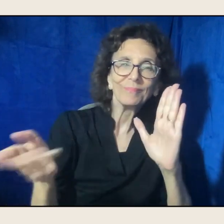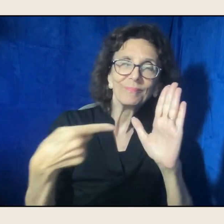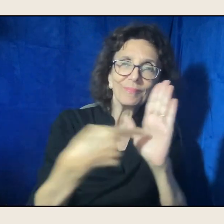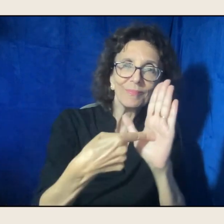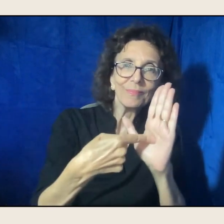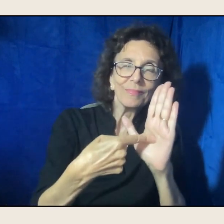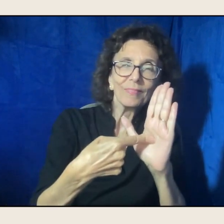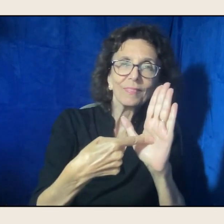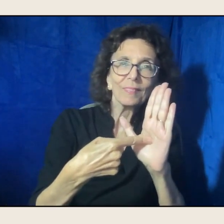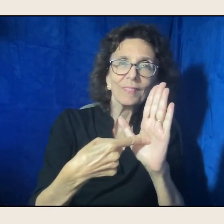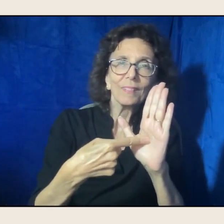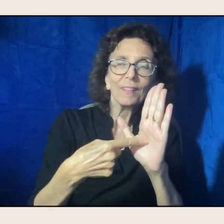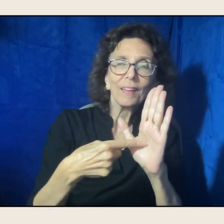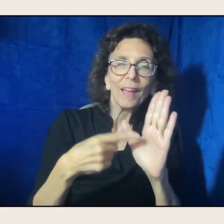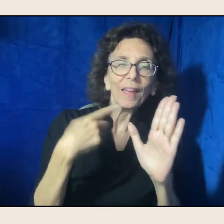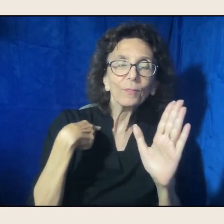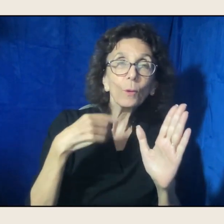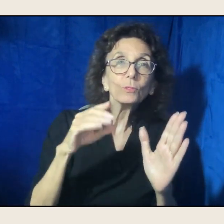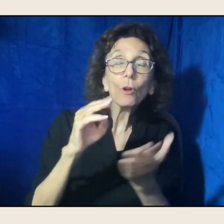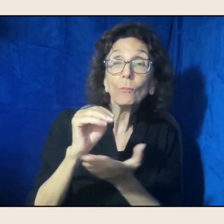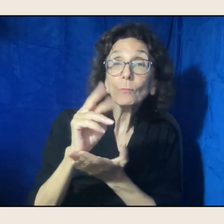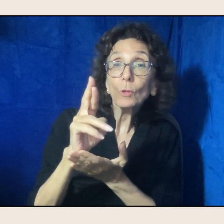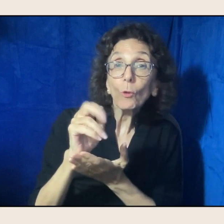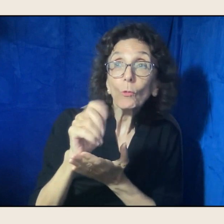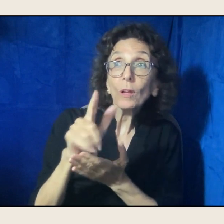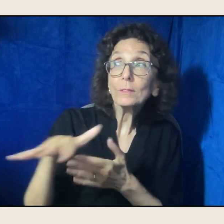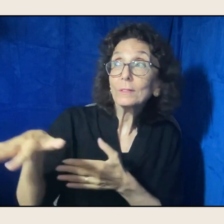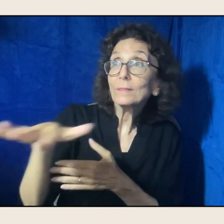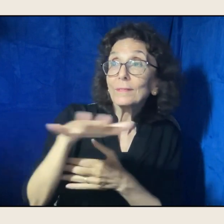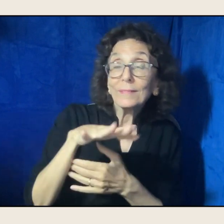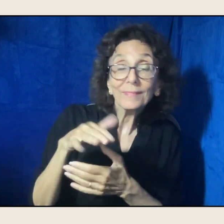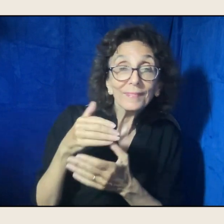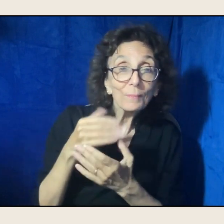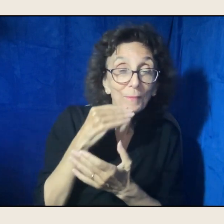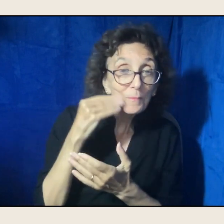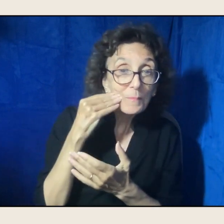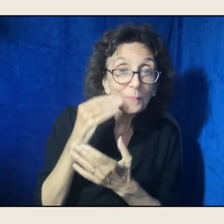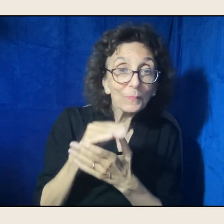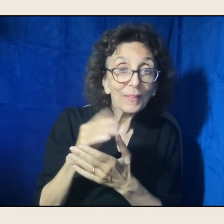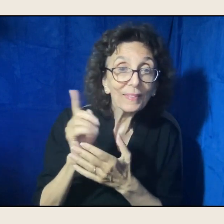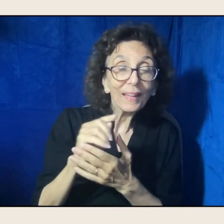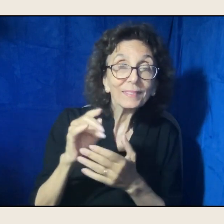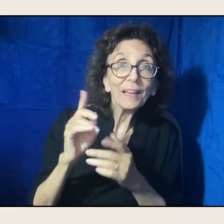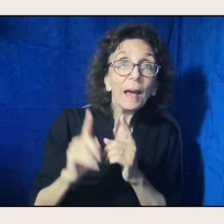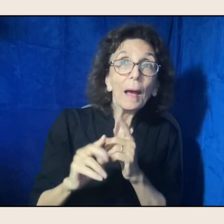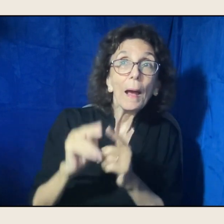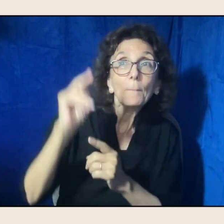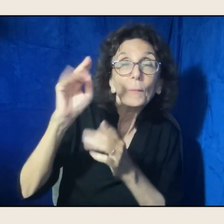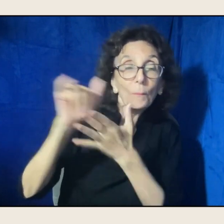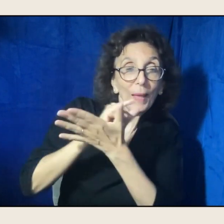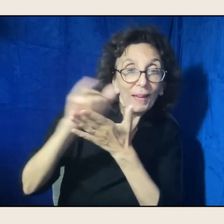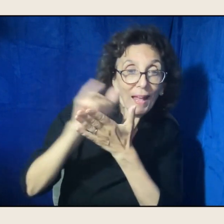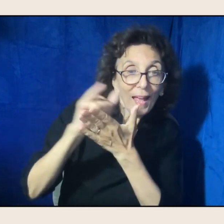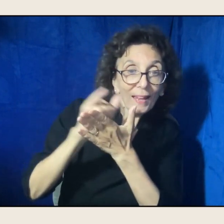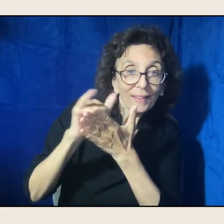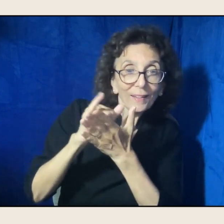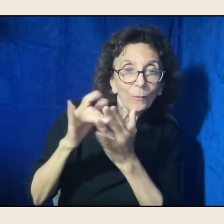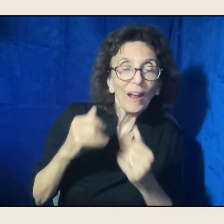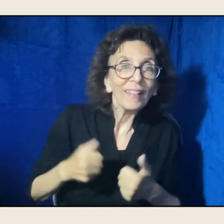that are appearing in my local habitat, which happens to be Upper Manhattan, where I live and teach with my children.